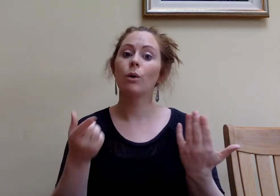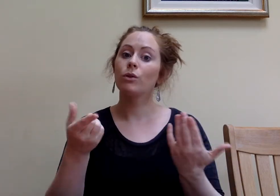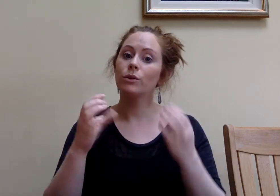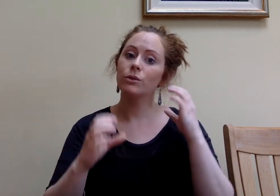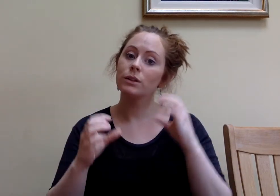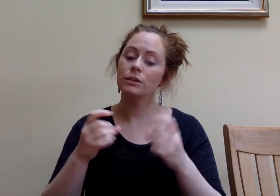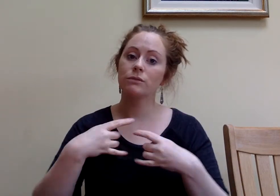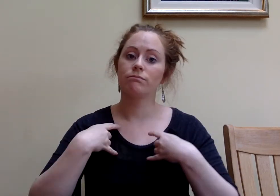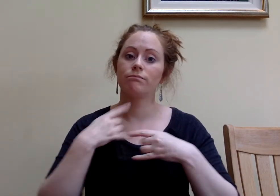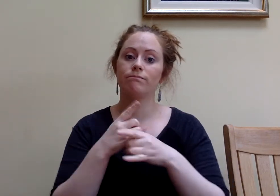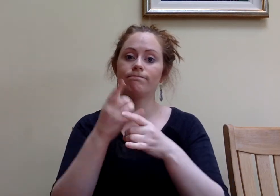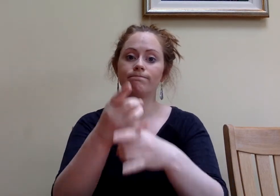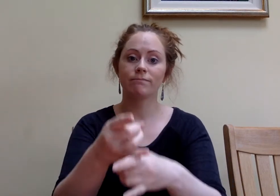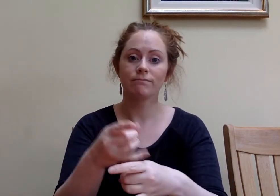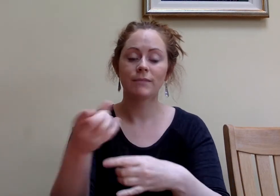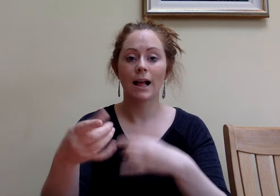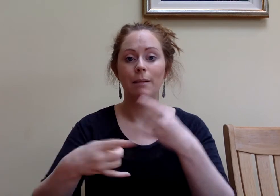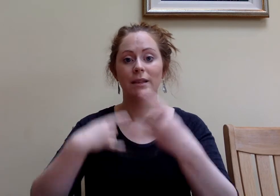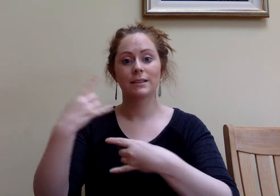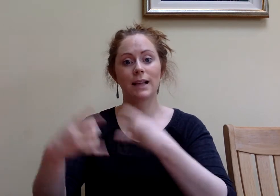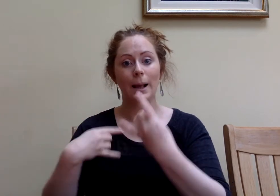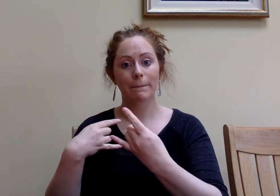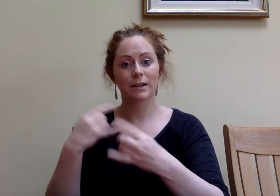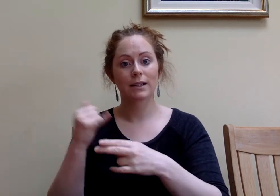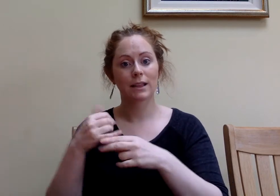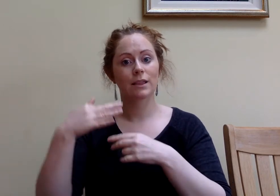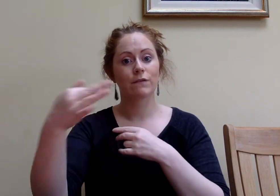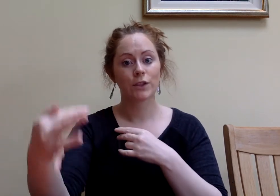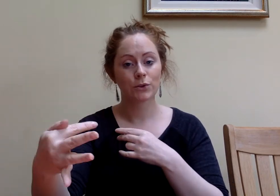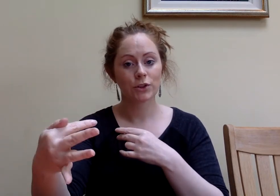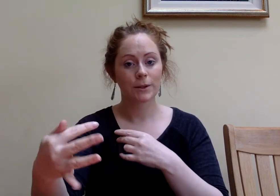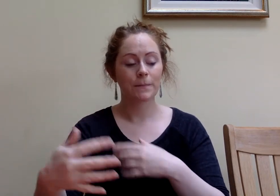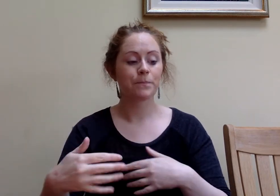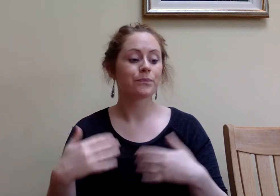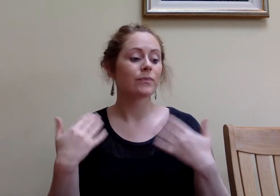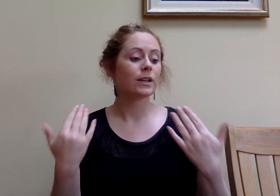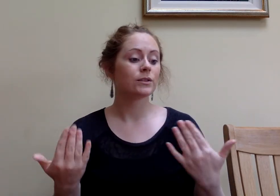So you could help to make that happen by sharing your opinions and views for the future.